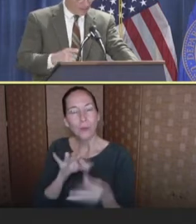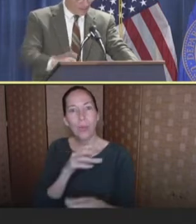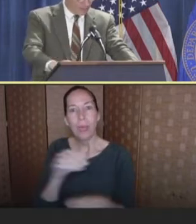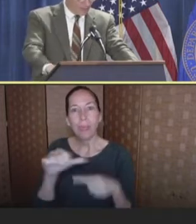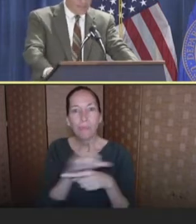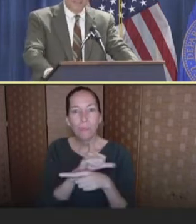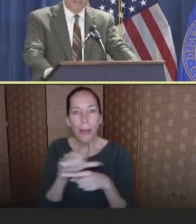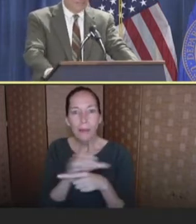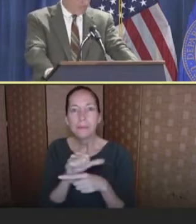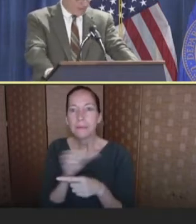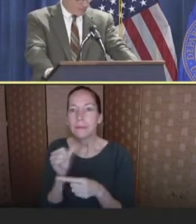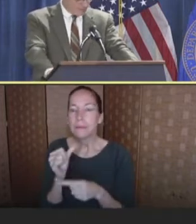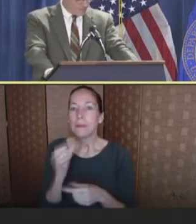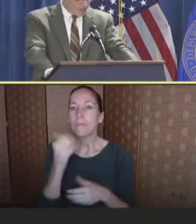and processing information.